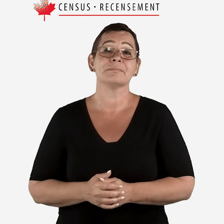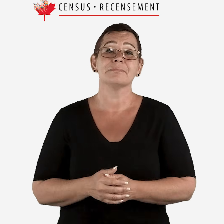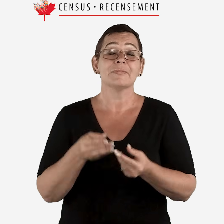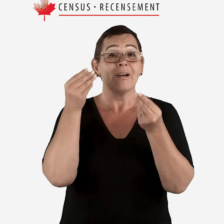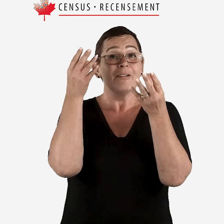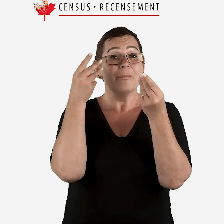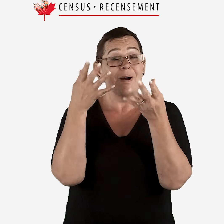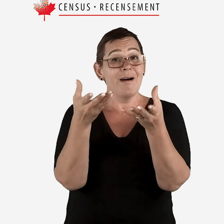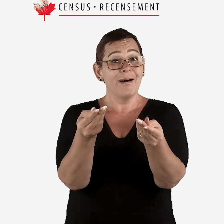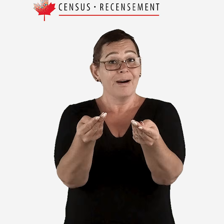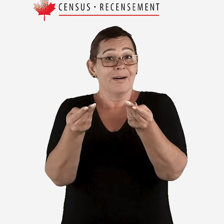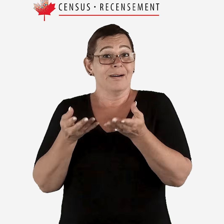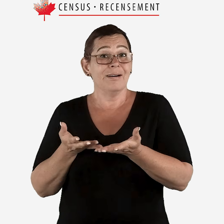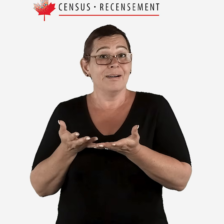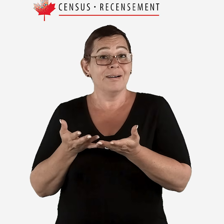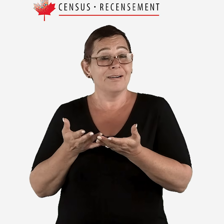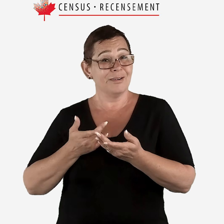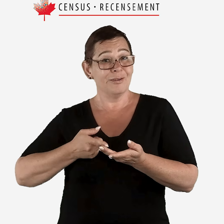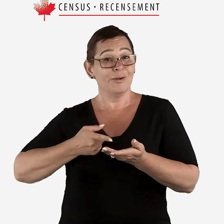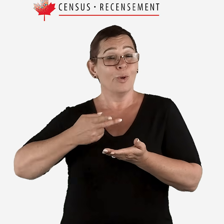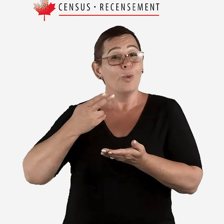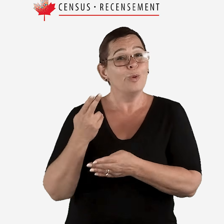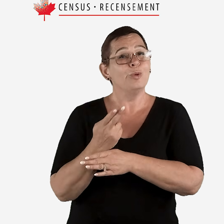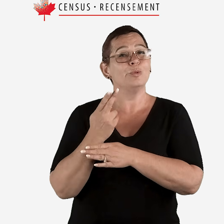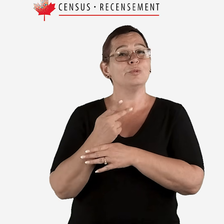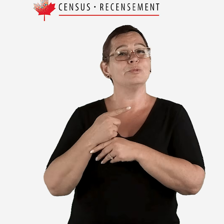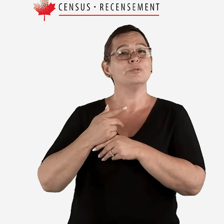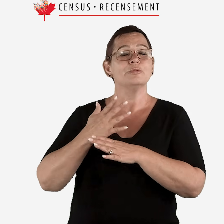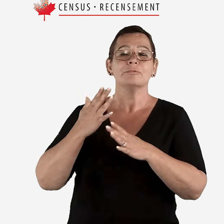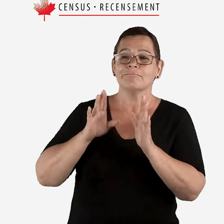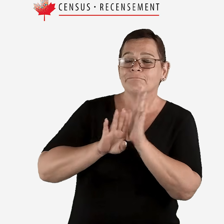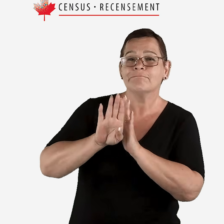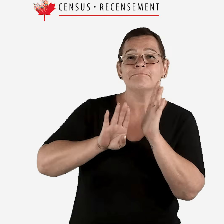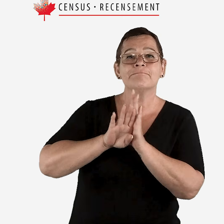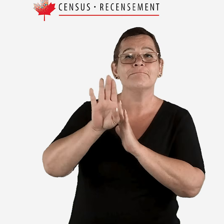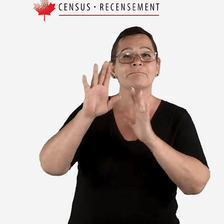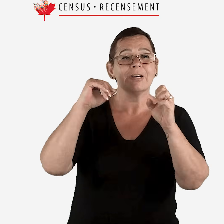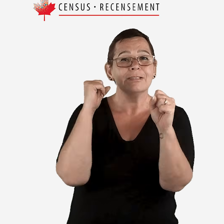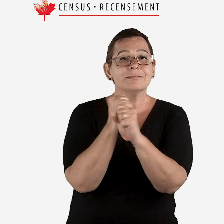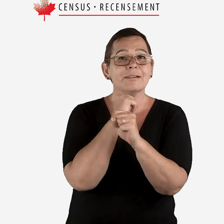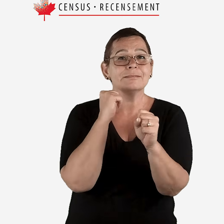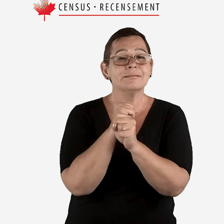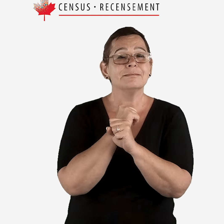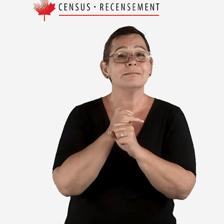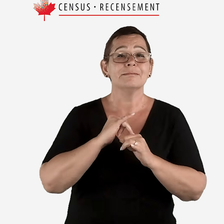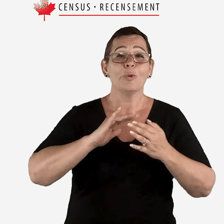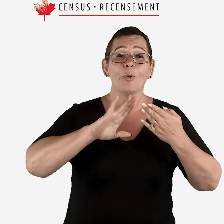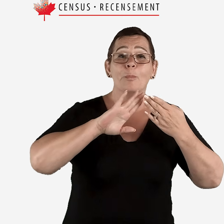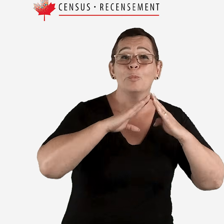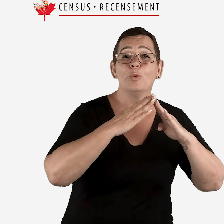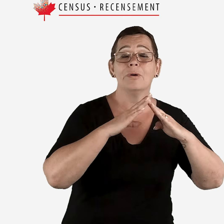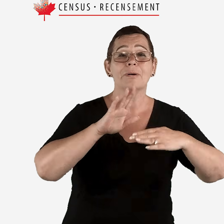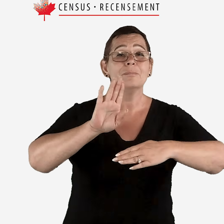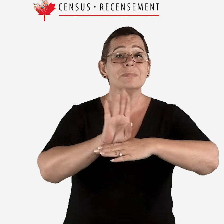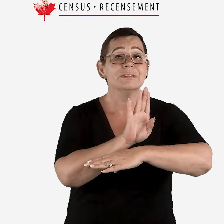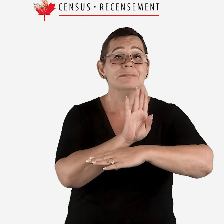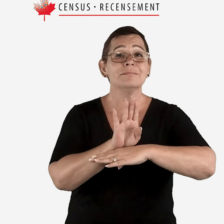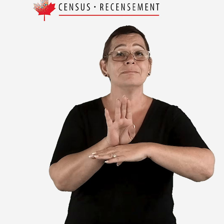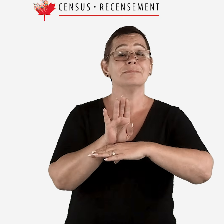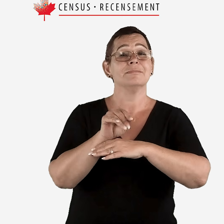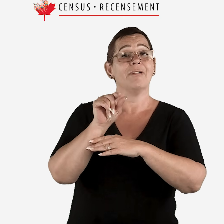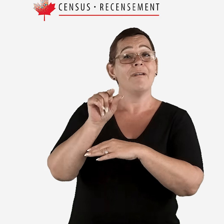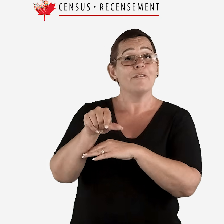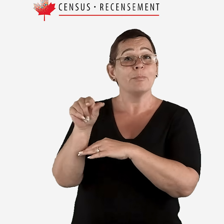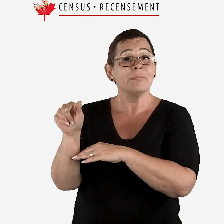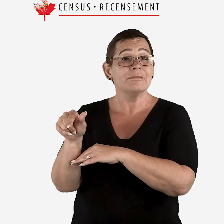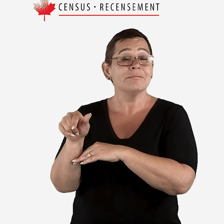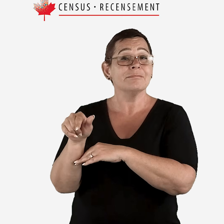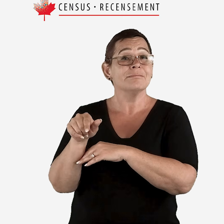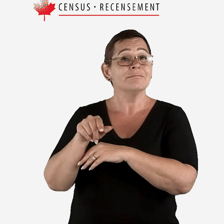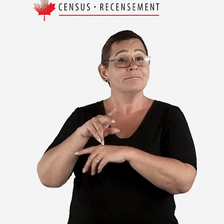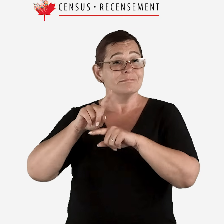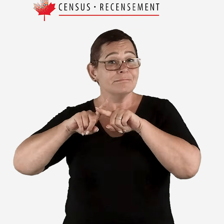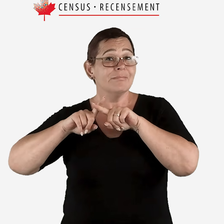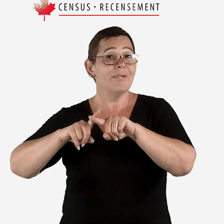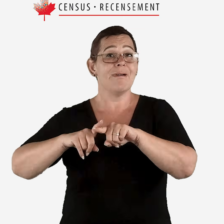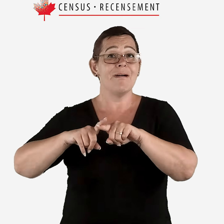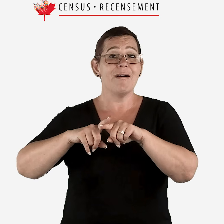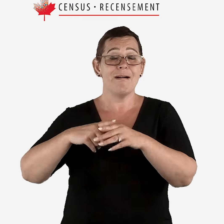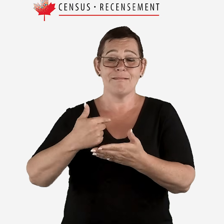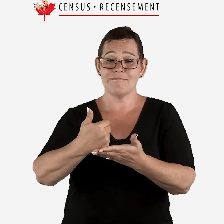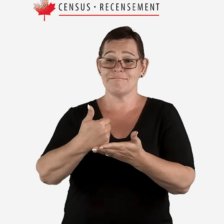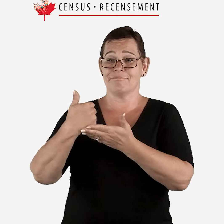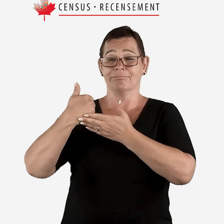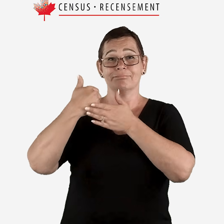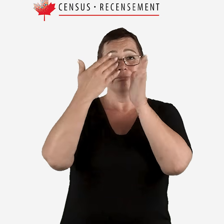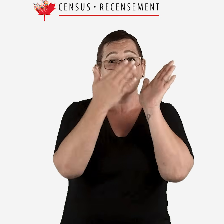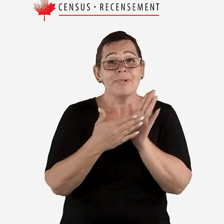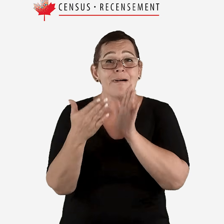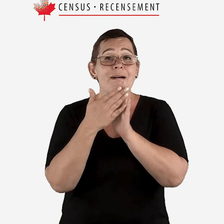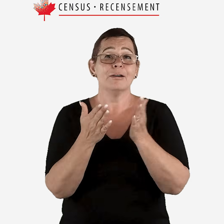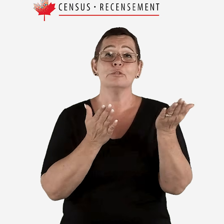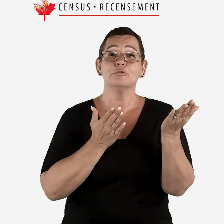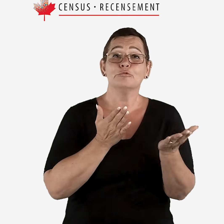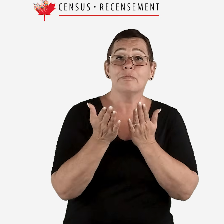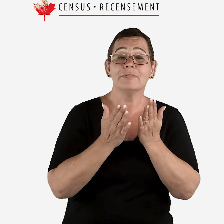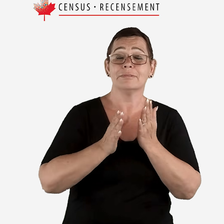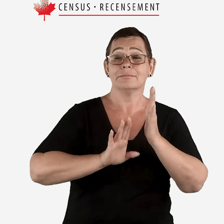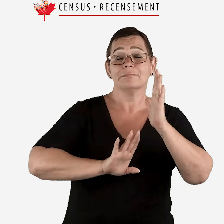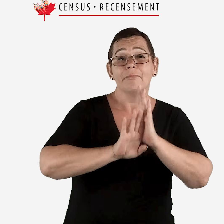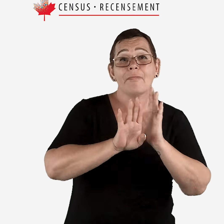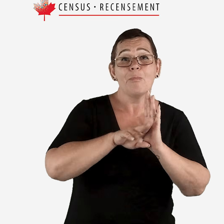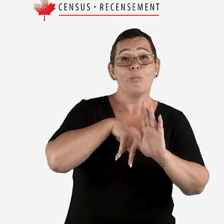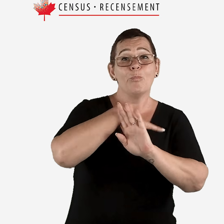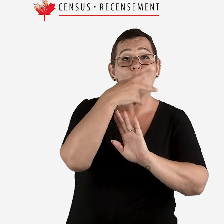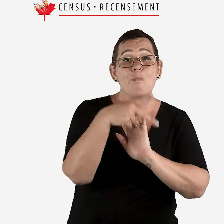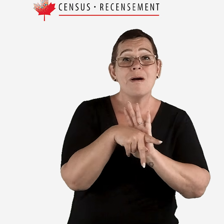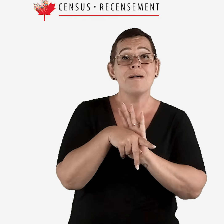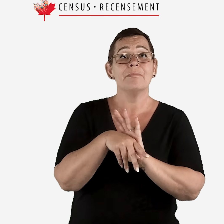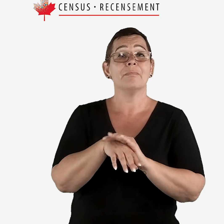The information you provide is used to produce statistics that communities, businesses, and governments rely on to plan services, develop programs,